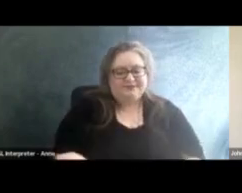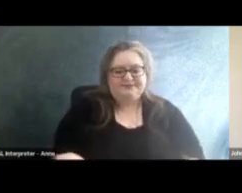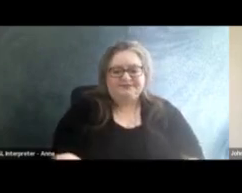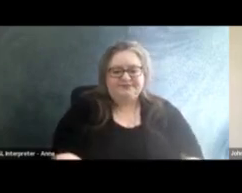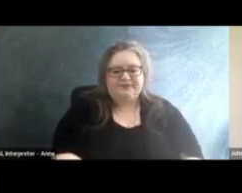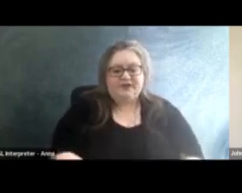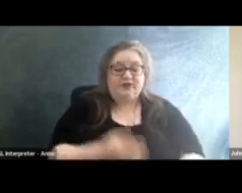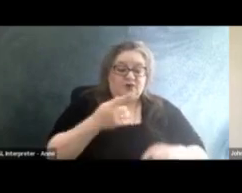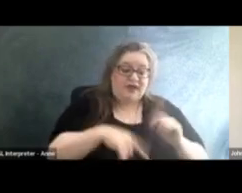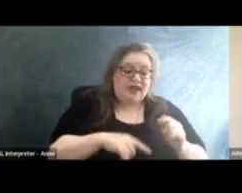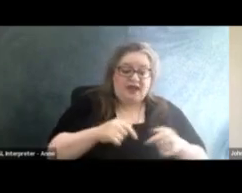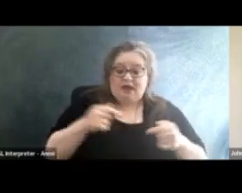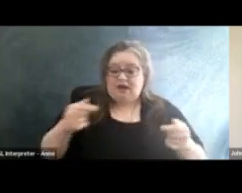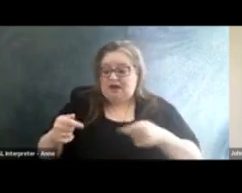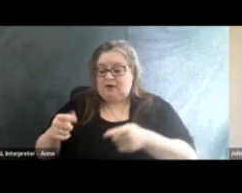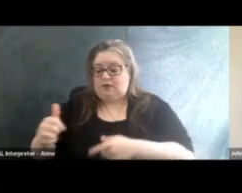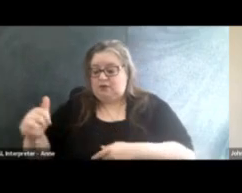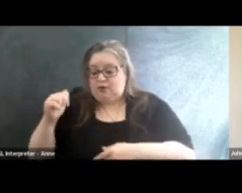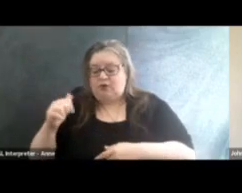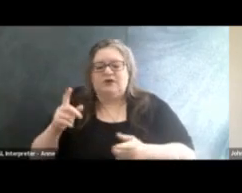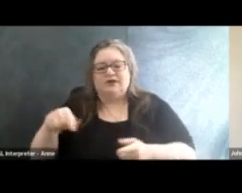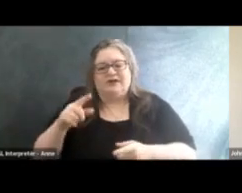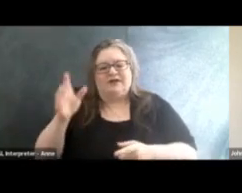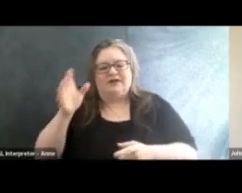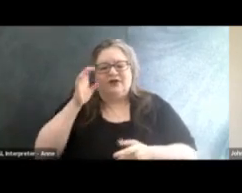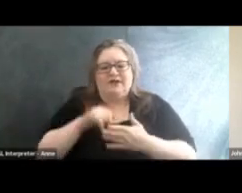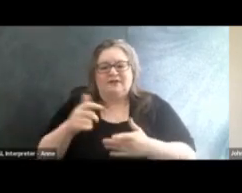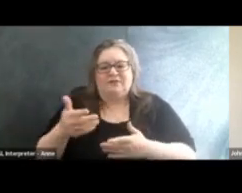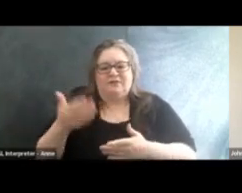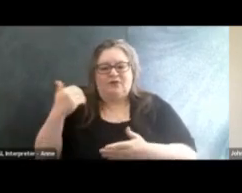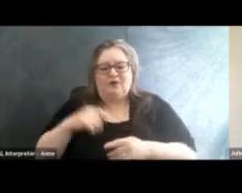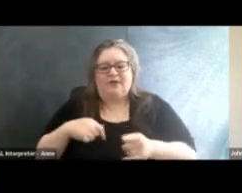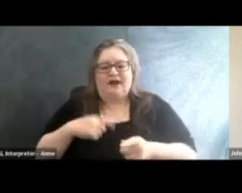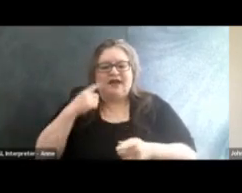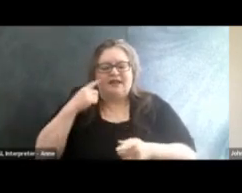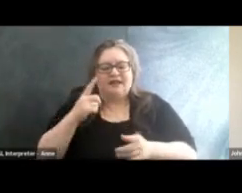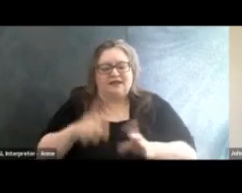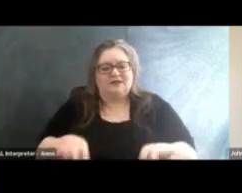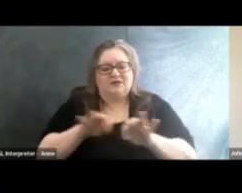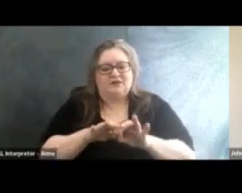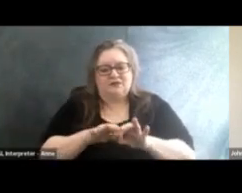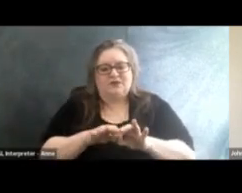versus won't you. I know you've everyone. We've all heard this before, but I think it's really critical. And the the other